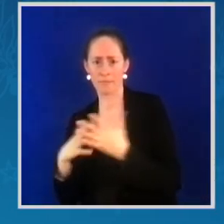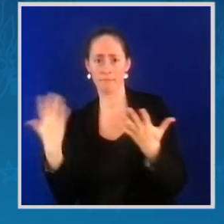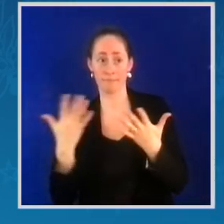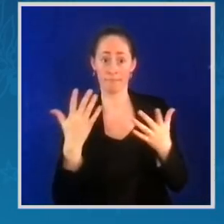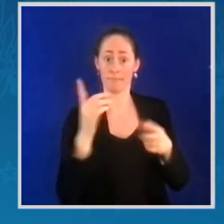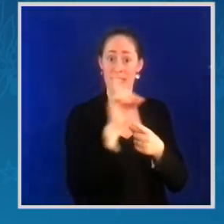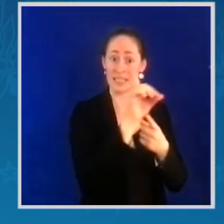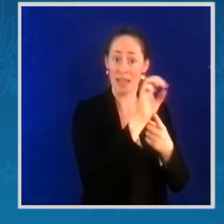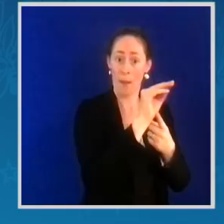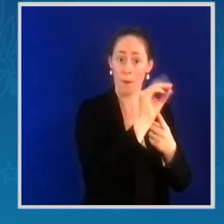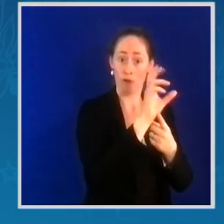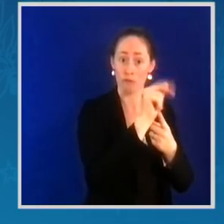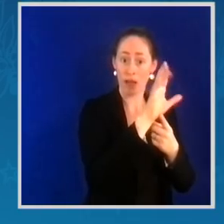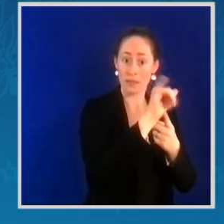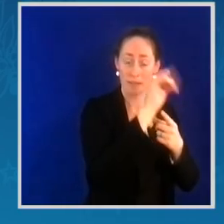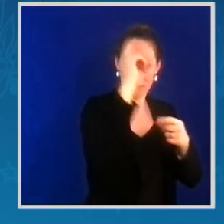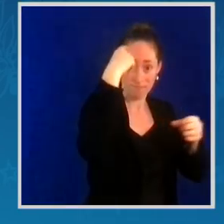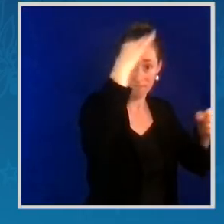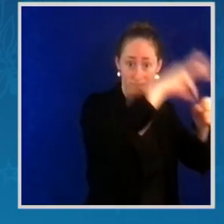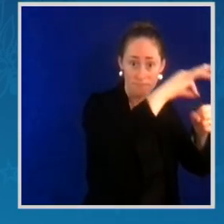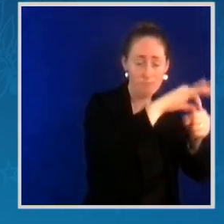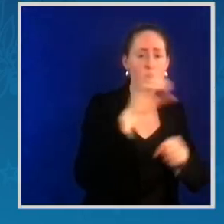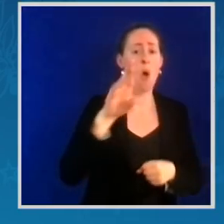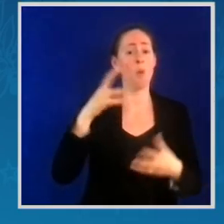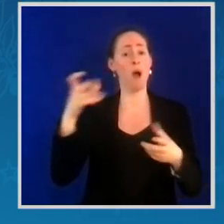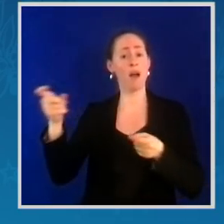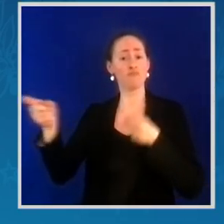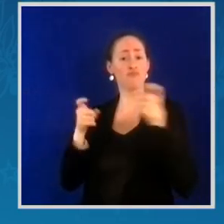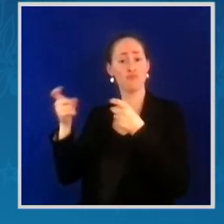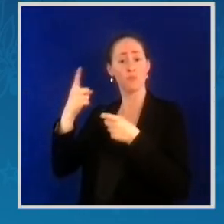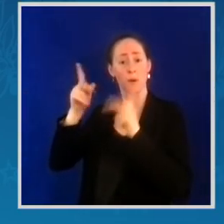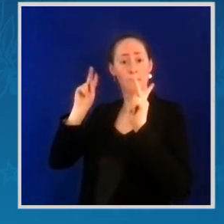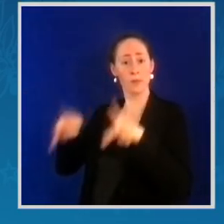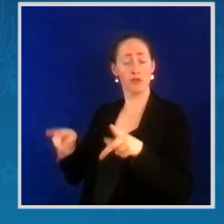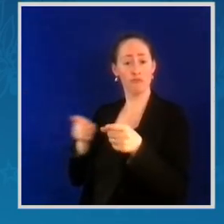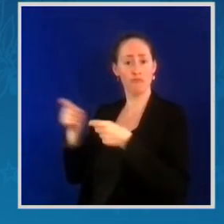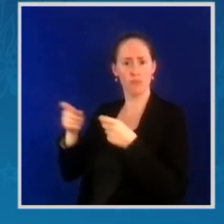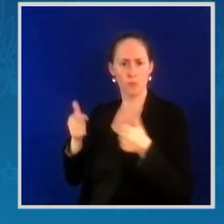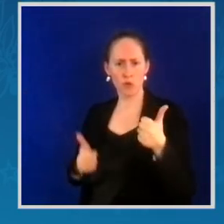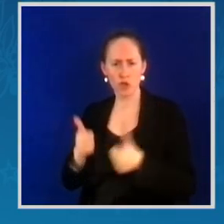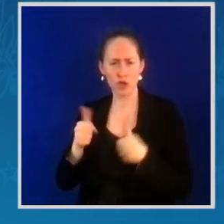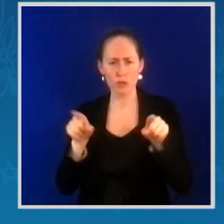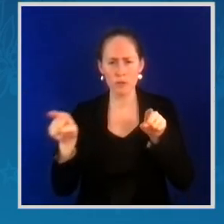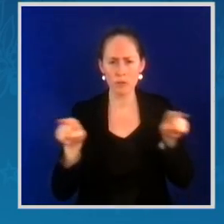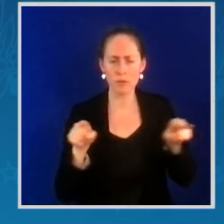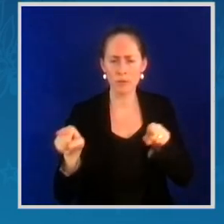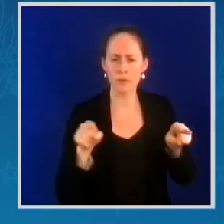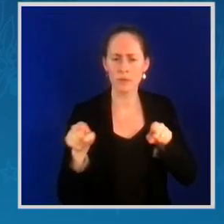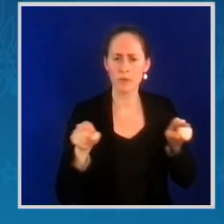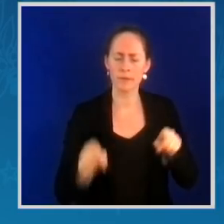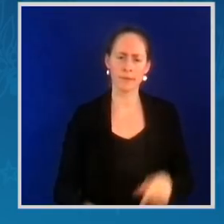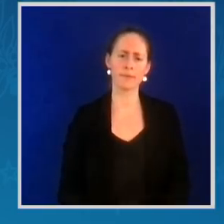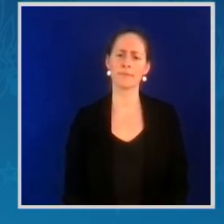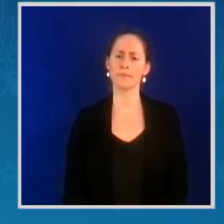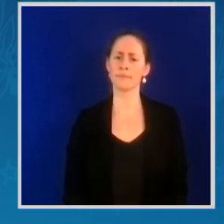That's real, and one of America's strengths has always been that we can hold ourselves out in the world